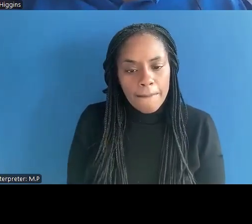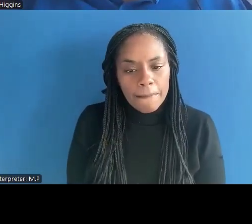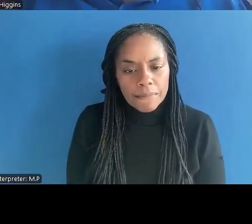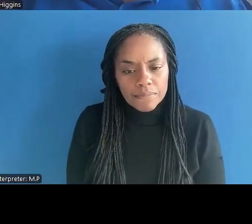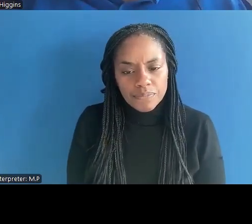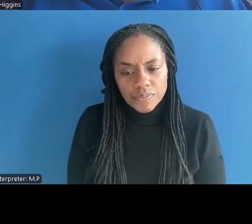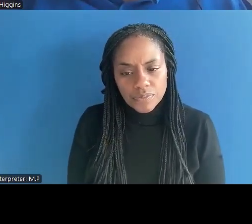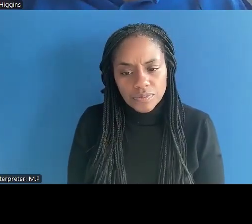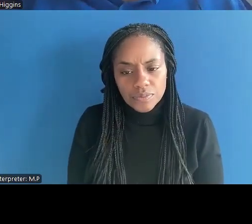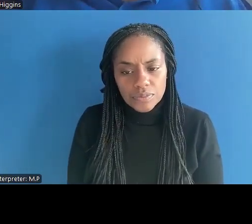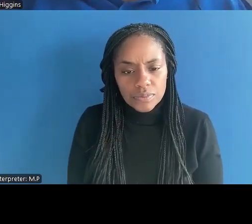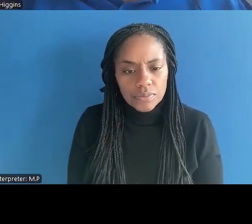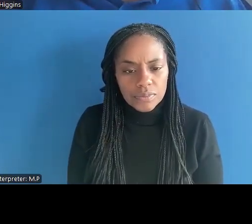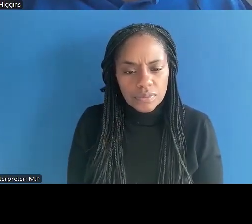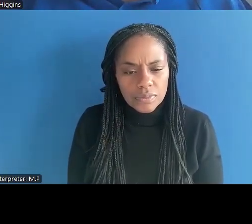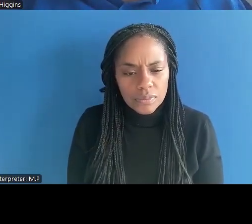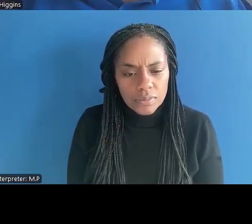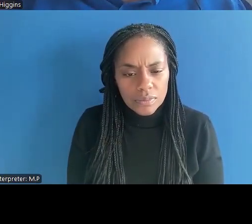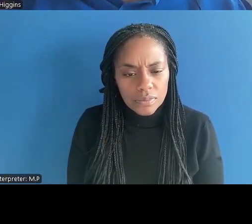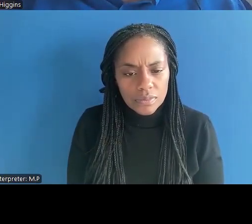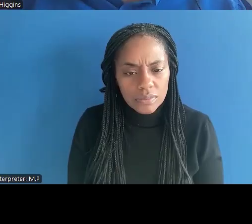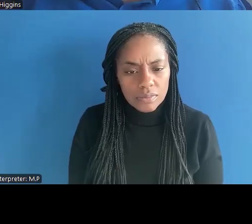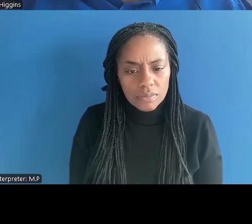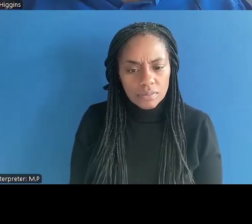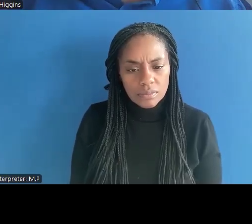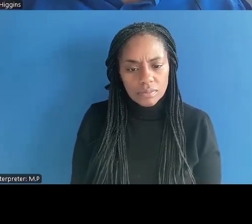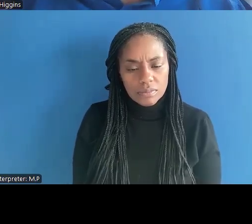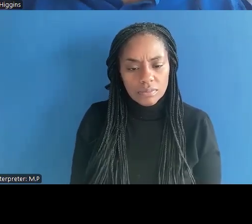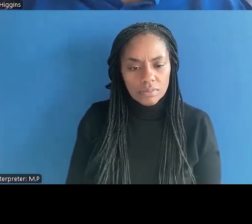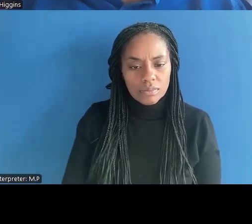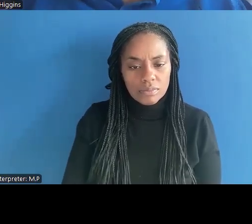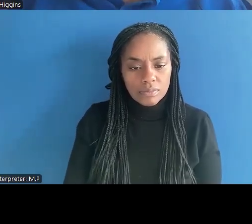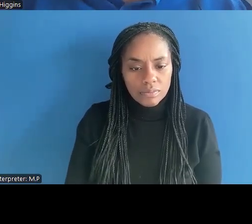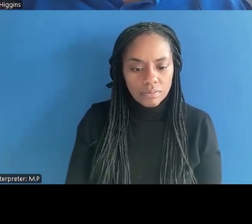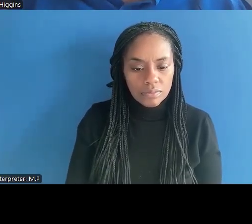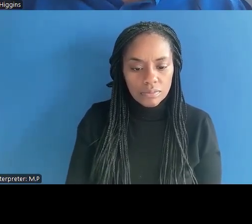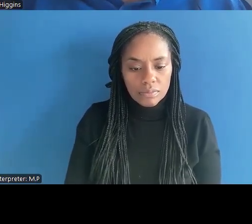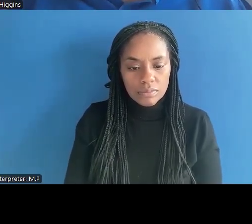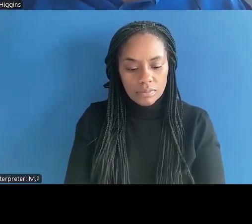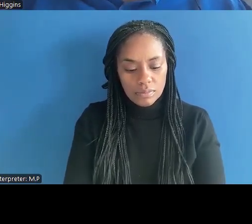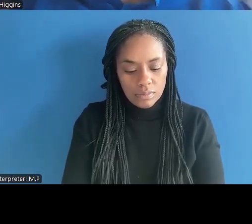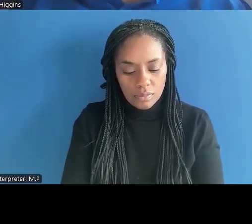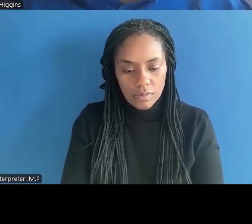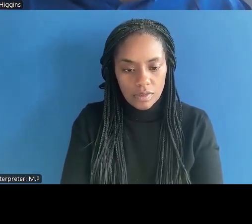So what is deemed as income? And so that's what's important to know here. And there's also